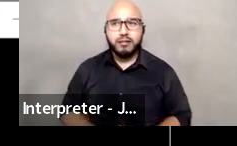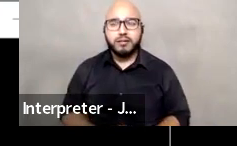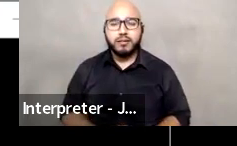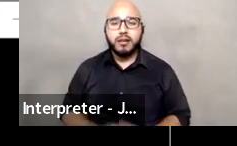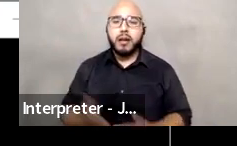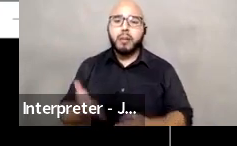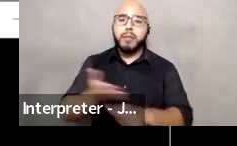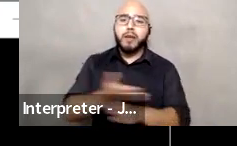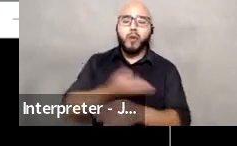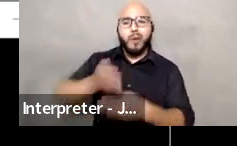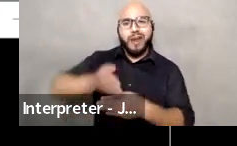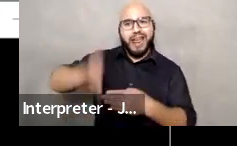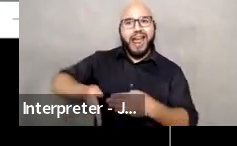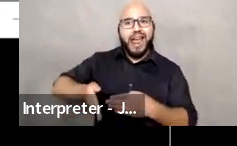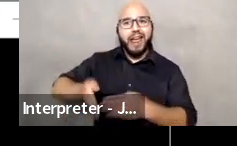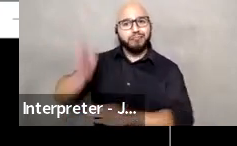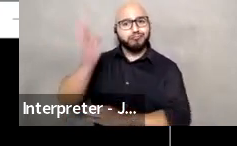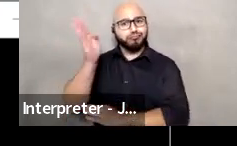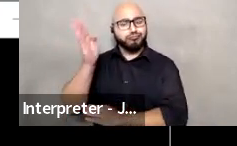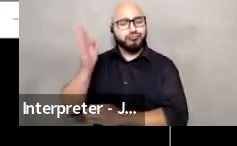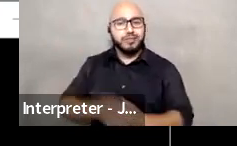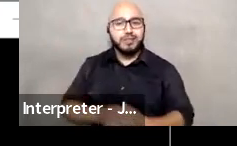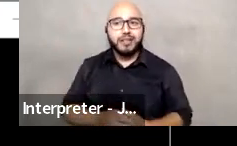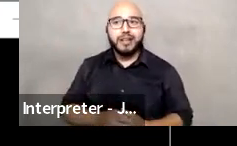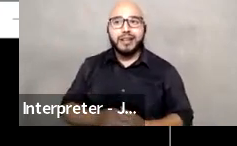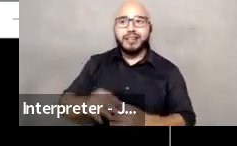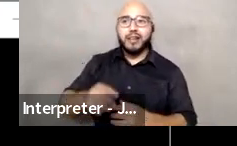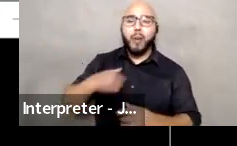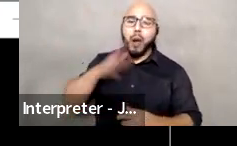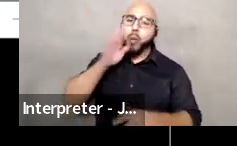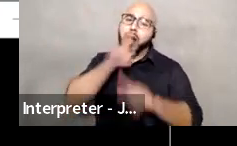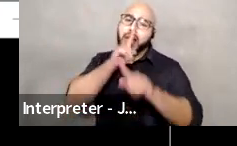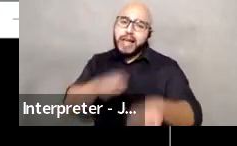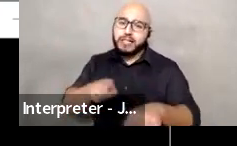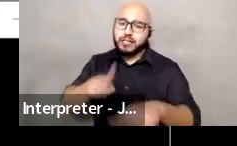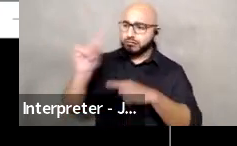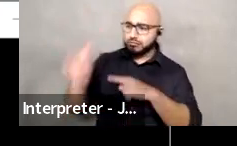We end the class, the question of whether or not we're erasing the past.